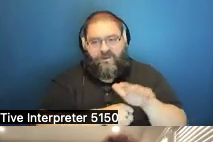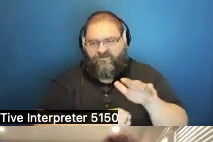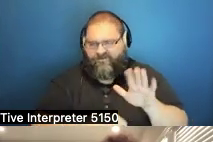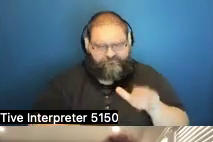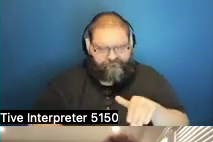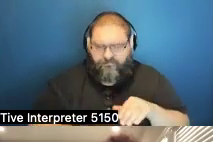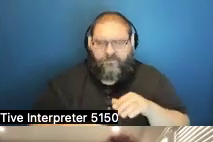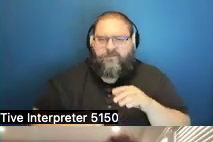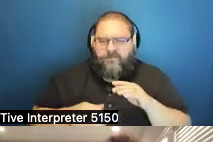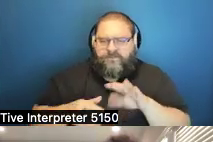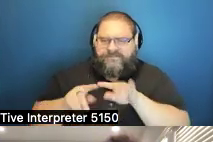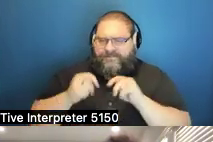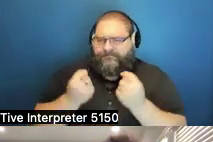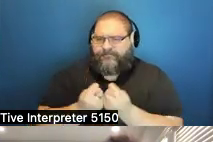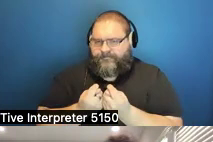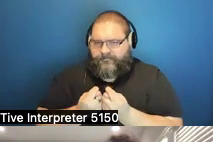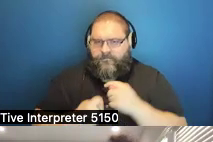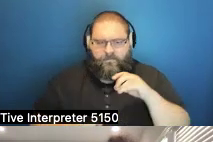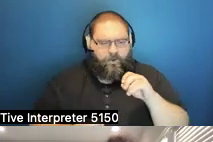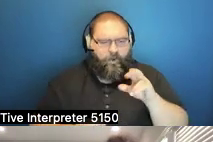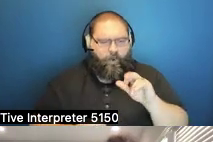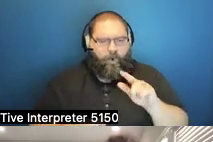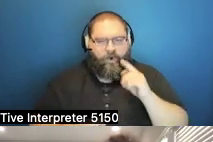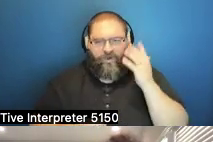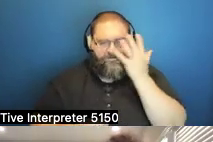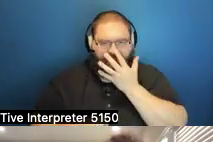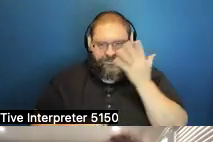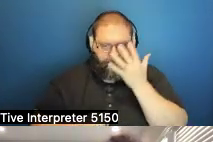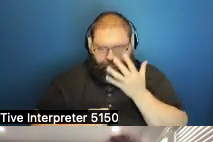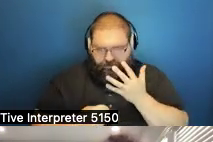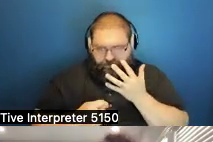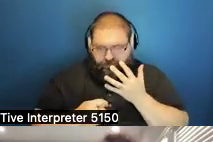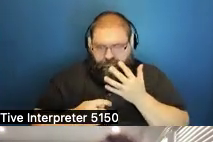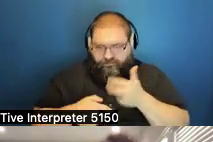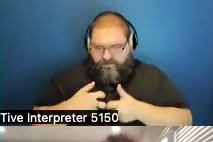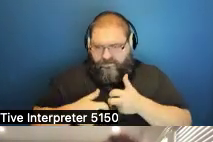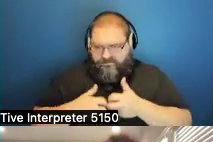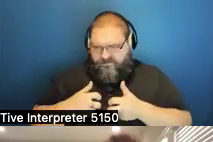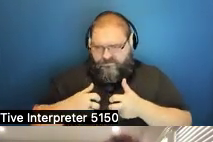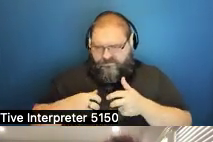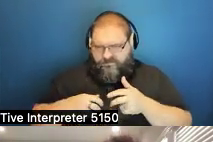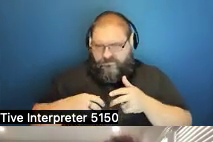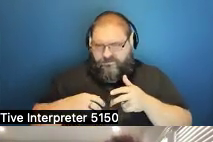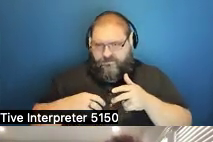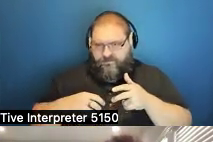problems are really isolating. 19:49:04 The systems are connected,